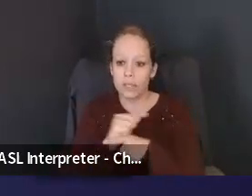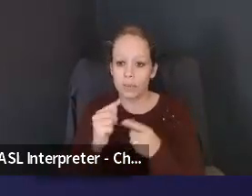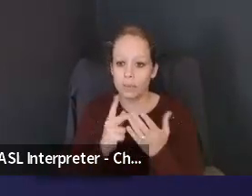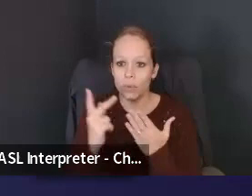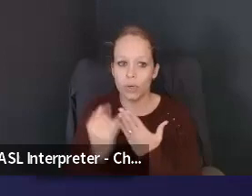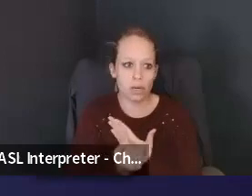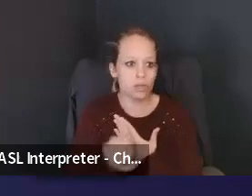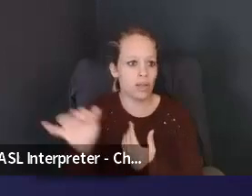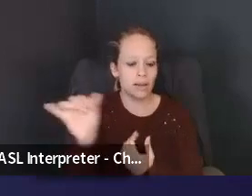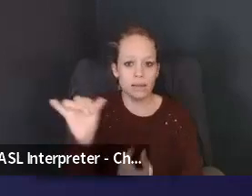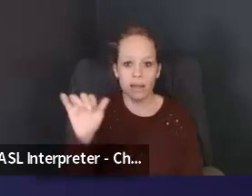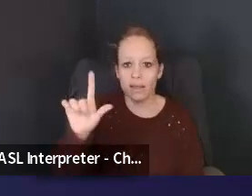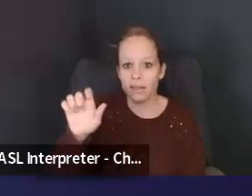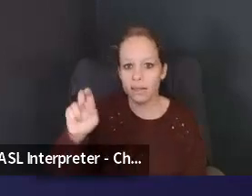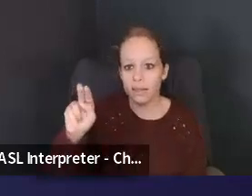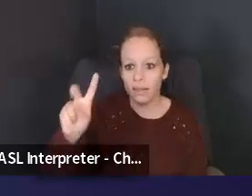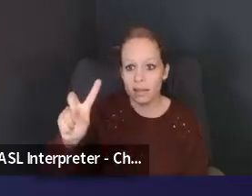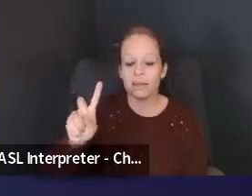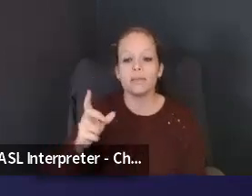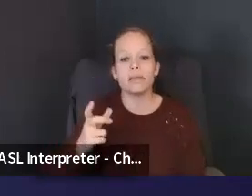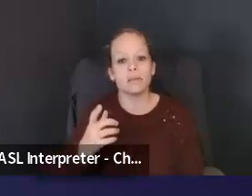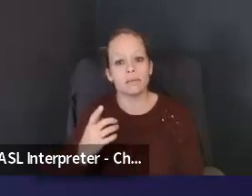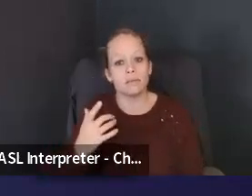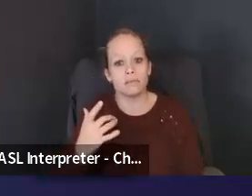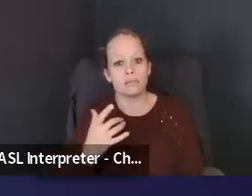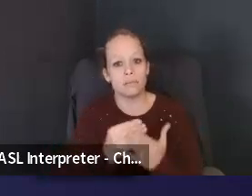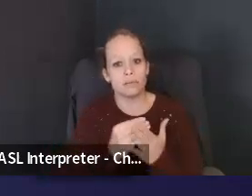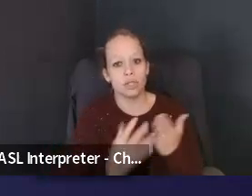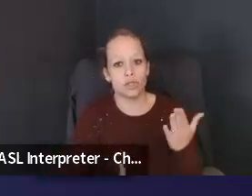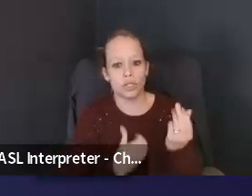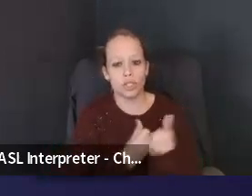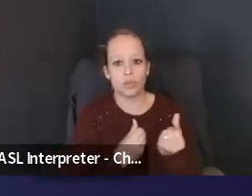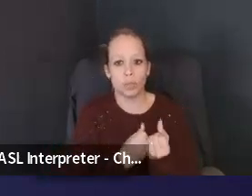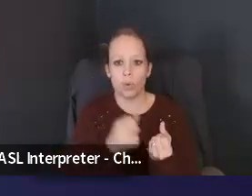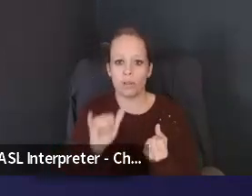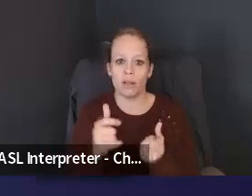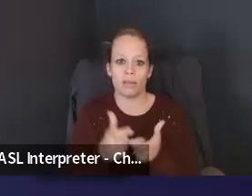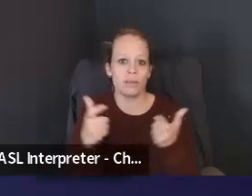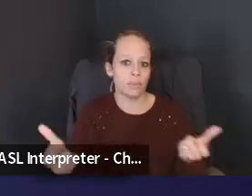like the LEND, oftentimes student support is a huge proportion of your budget. It can often